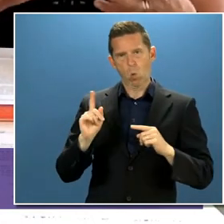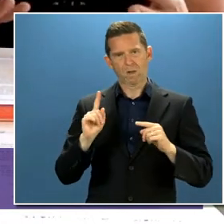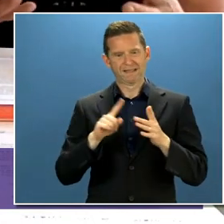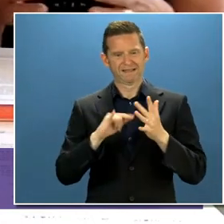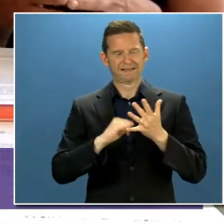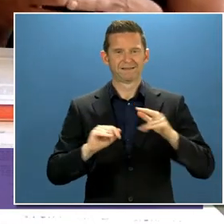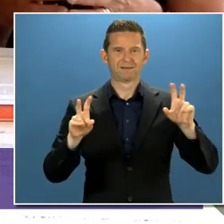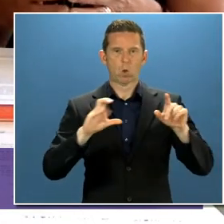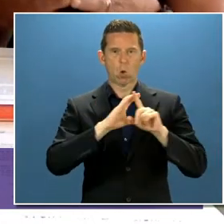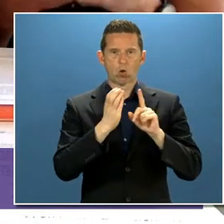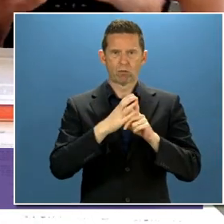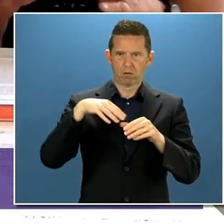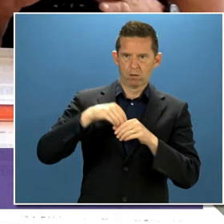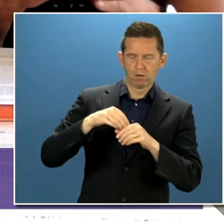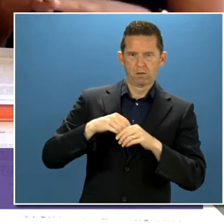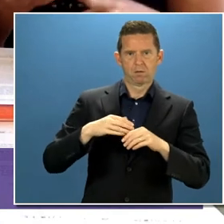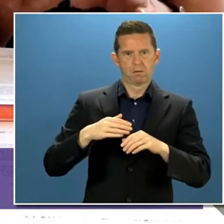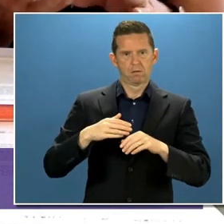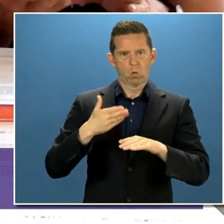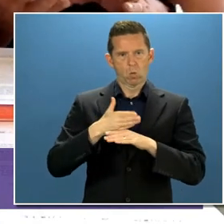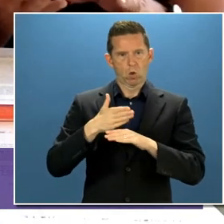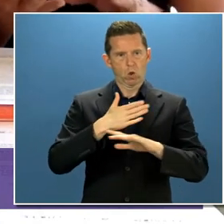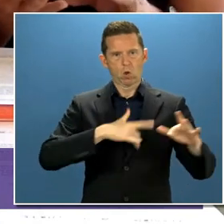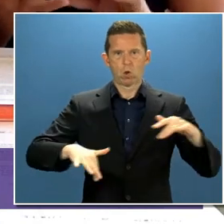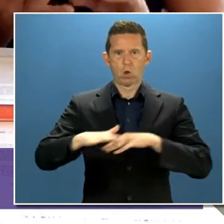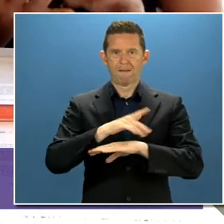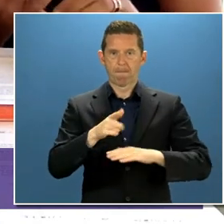principles of culture being that it is behavioural --- it is around behaviours